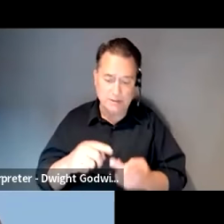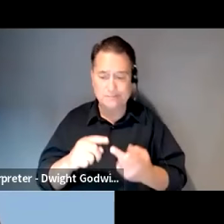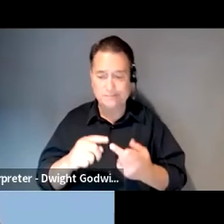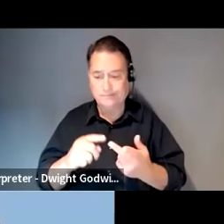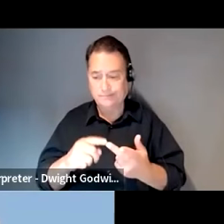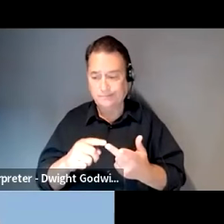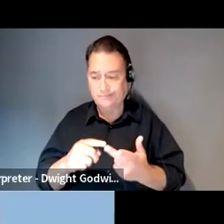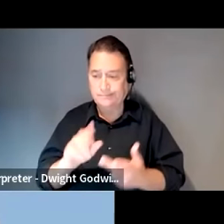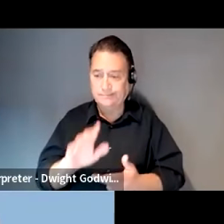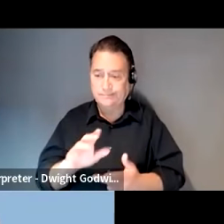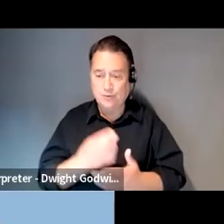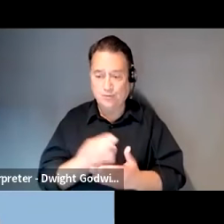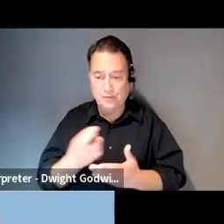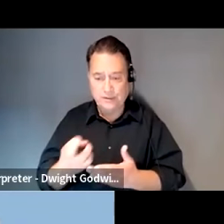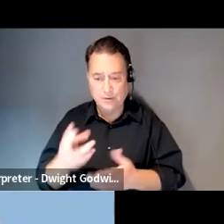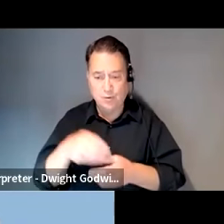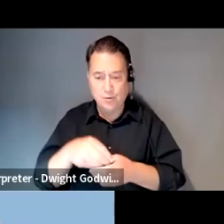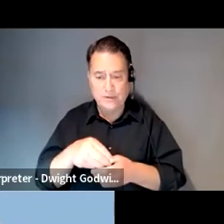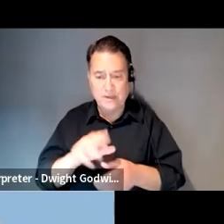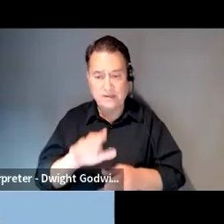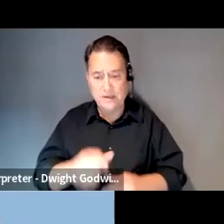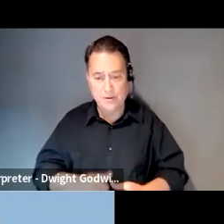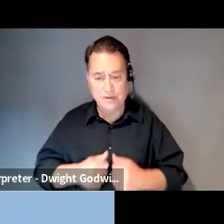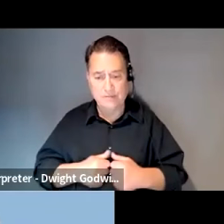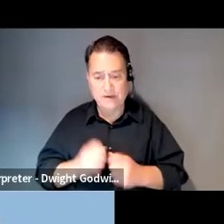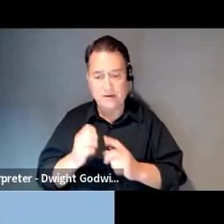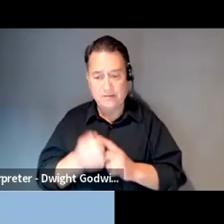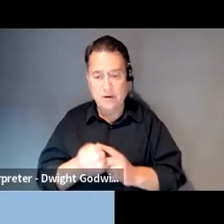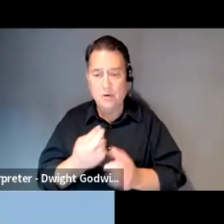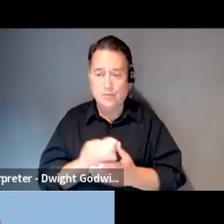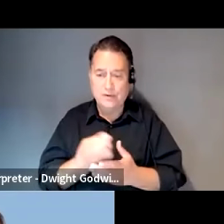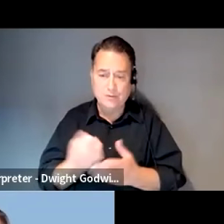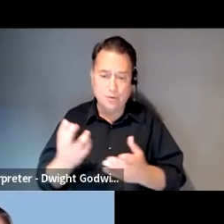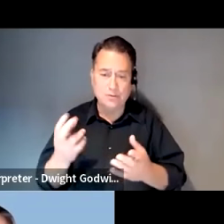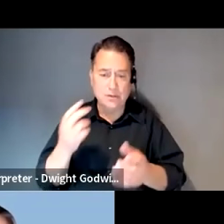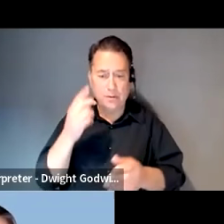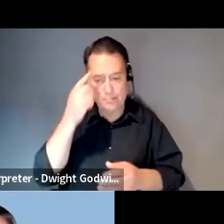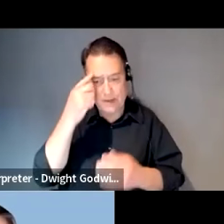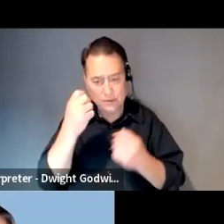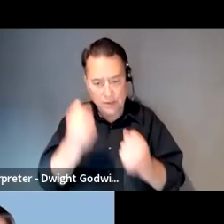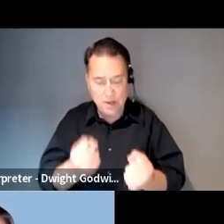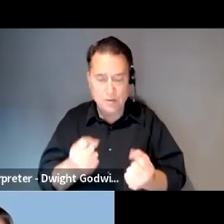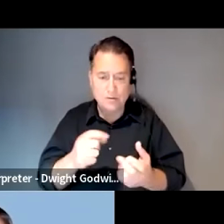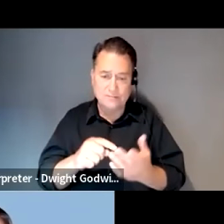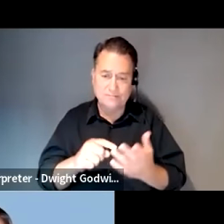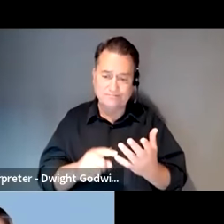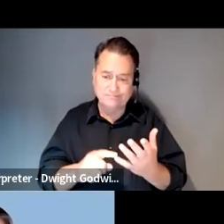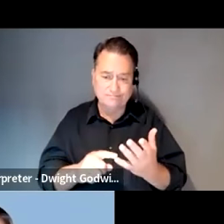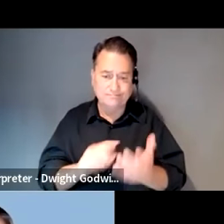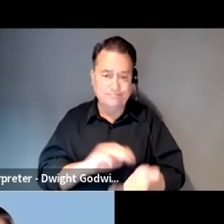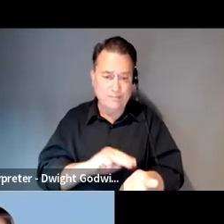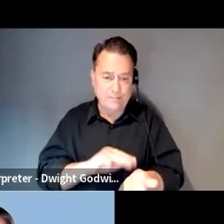their resources within their living environment, resources, mental health, medical needs,